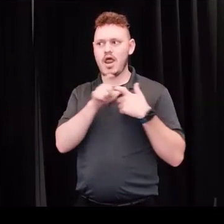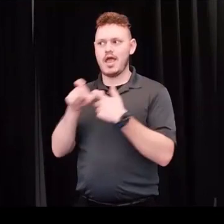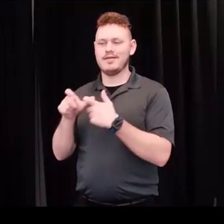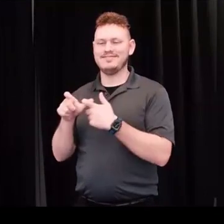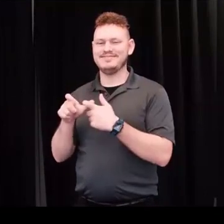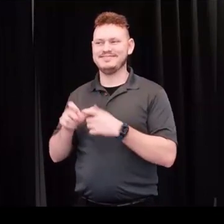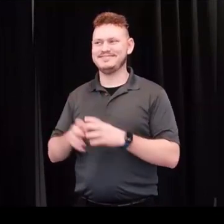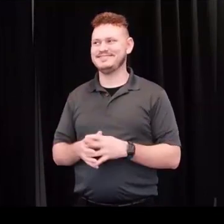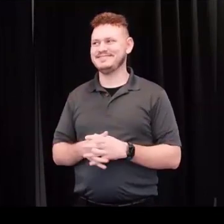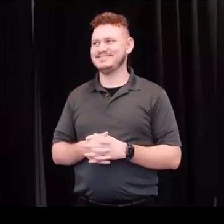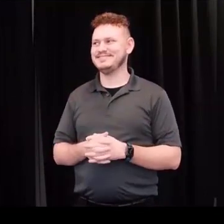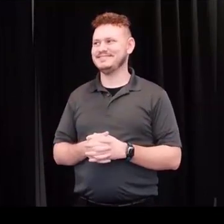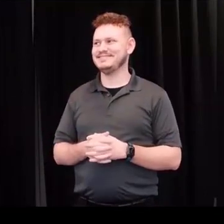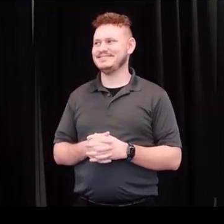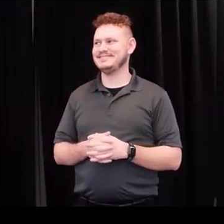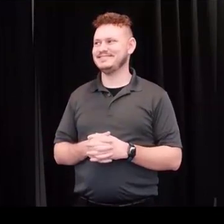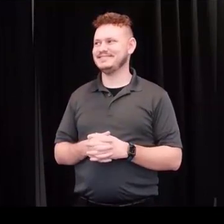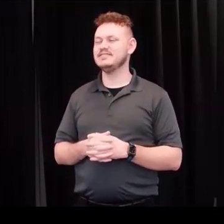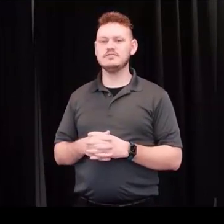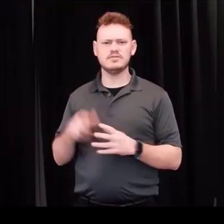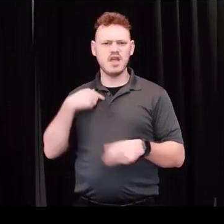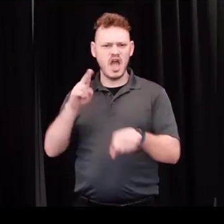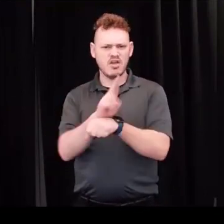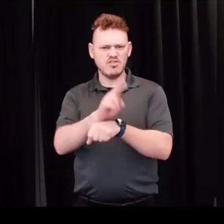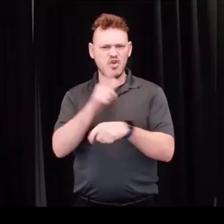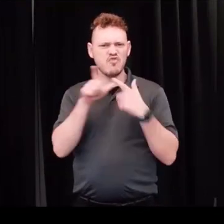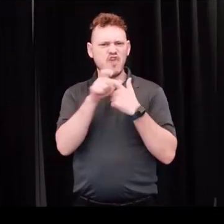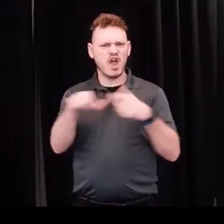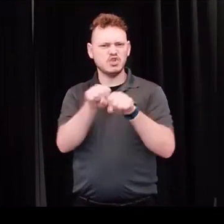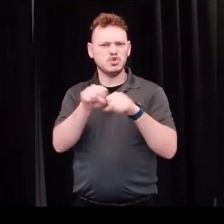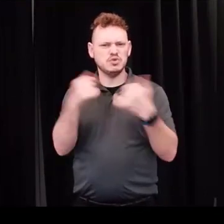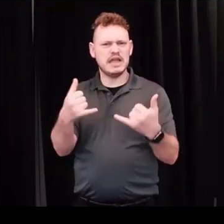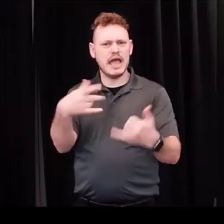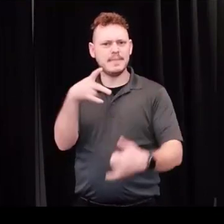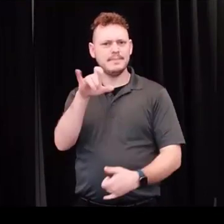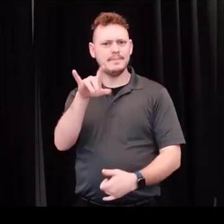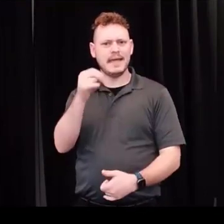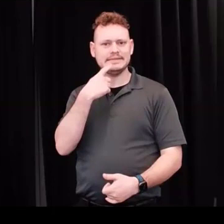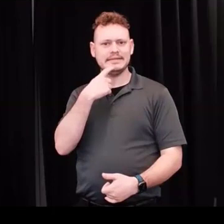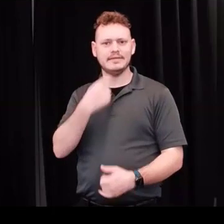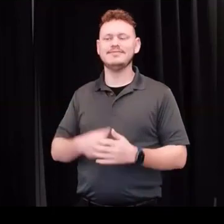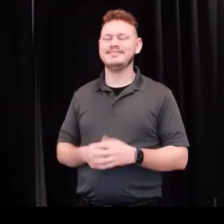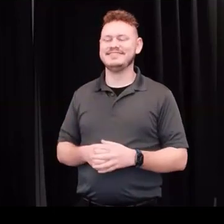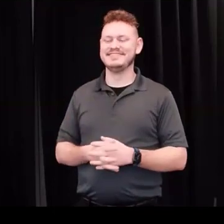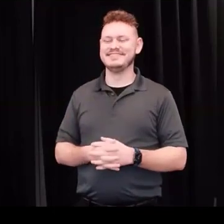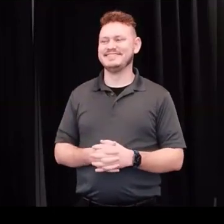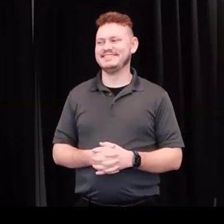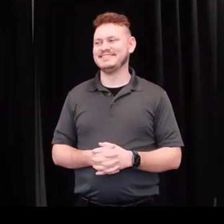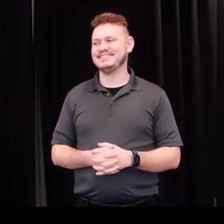I put on my running shoes today.